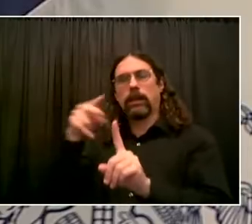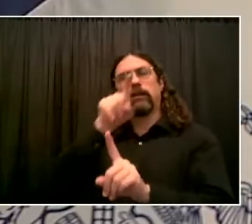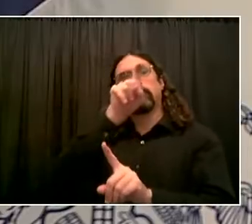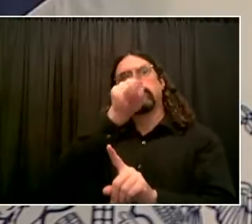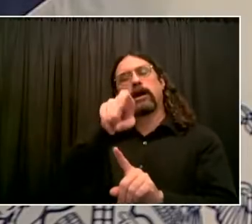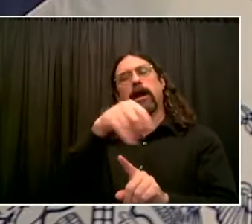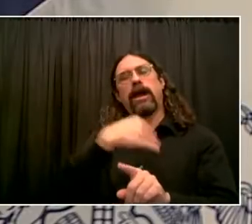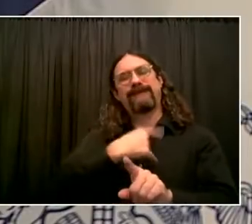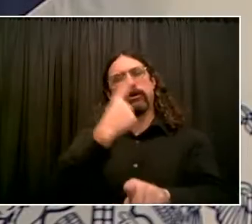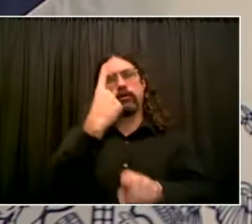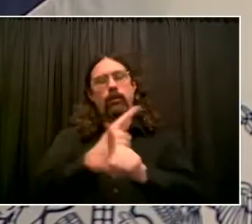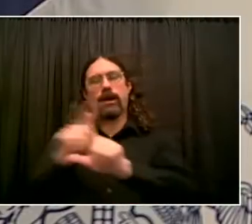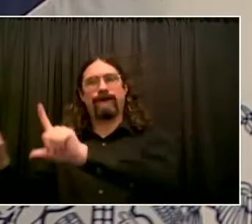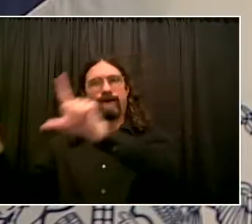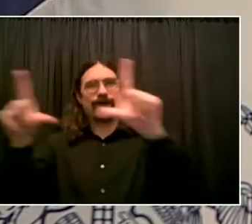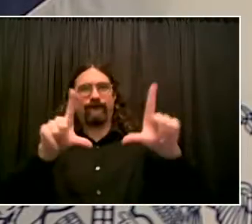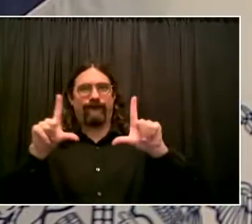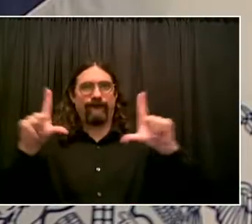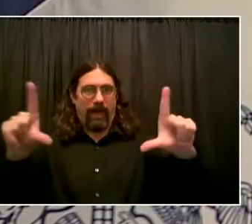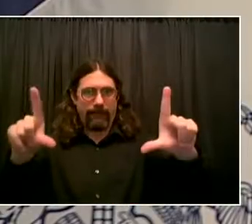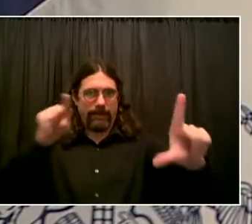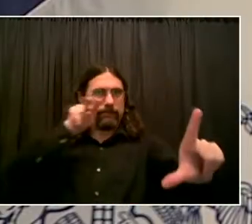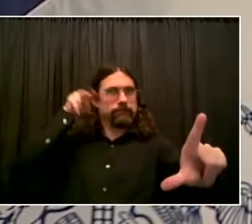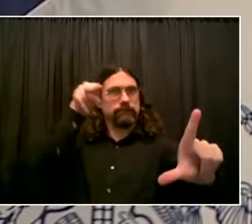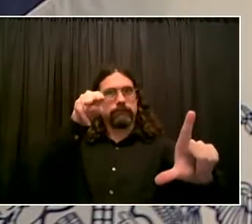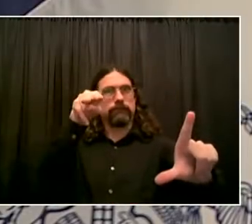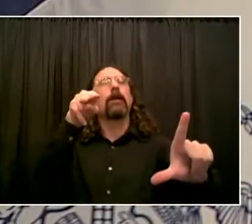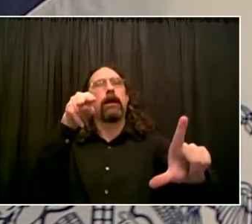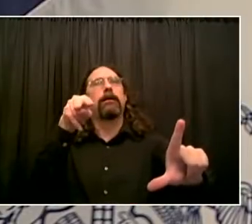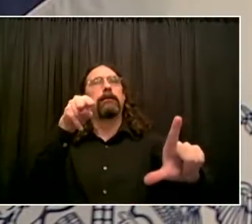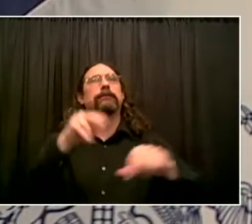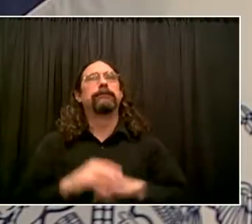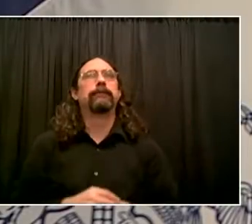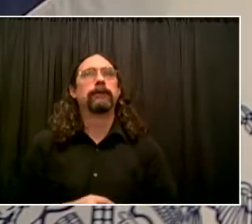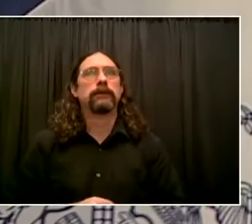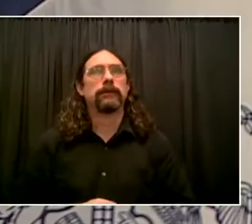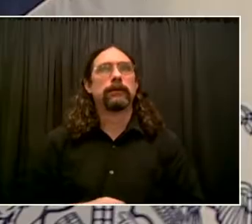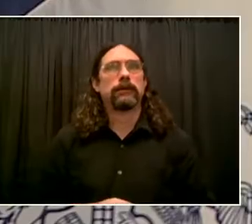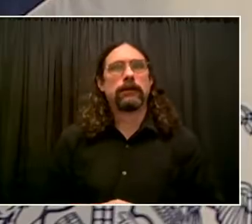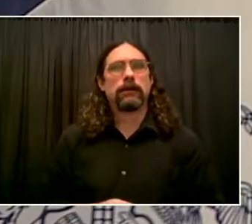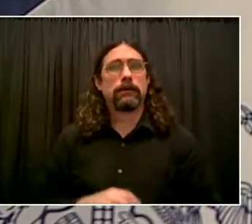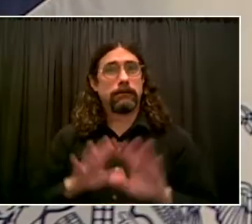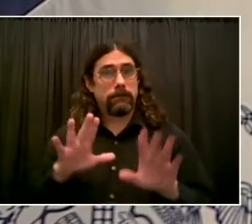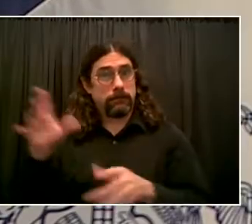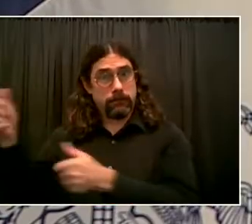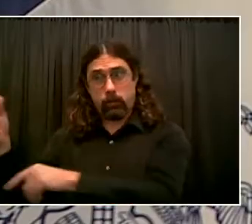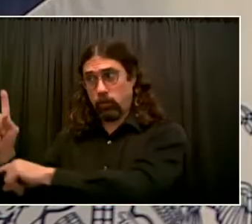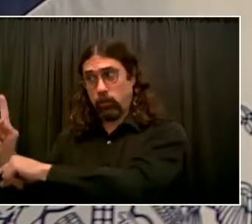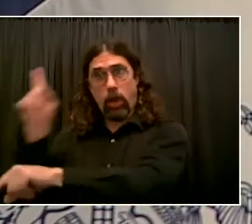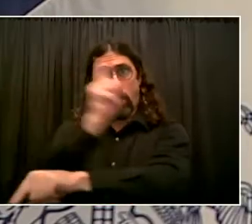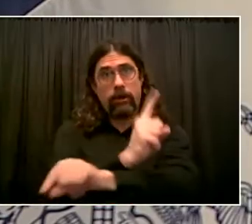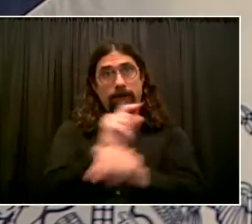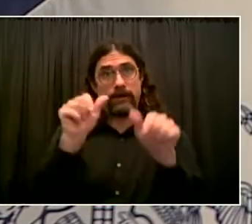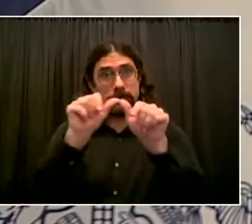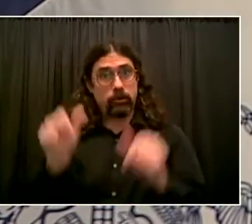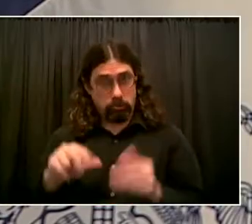DANGEROUS PRECEDENT AT ALL. THERE WAS A FULL DEBATE. THE COUCINLAD ME THE REQUT.ES